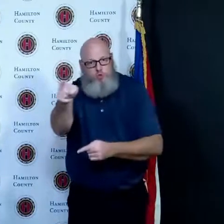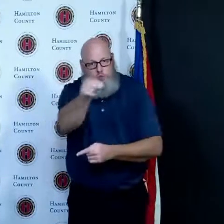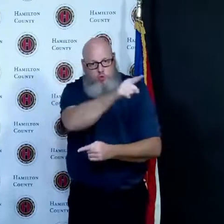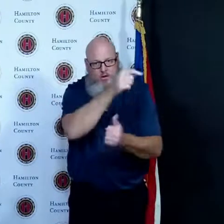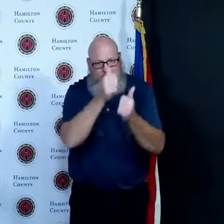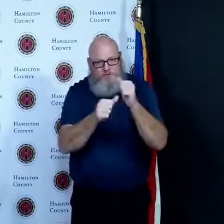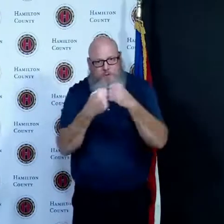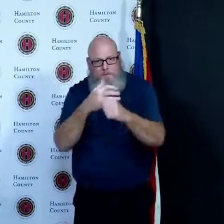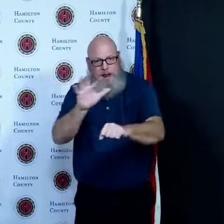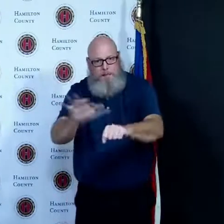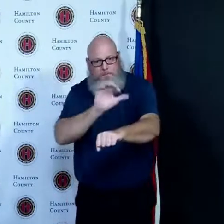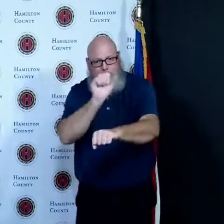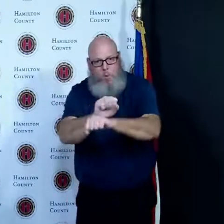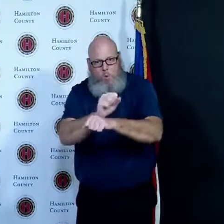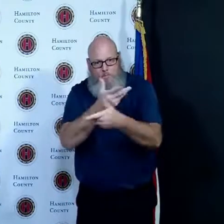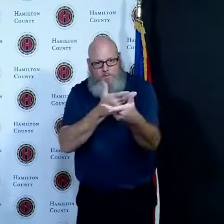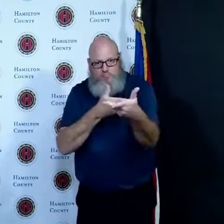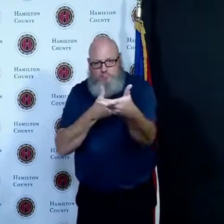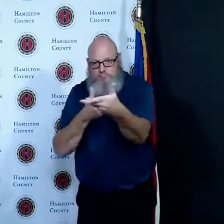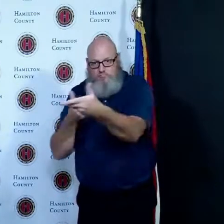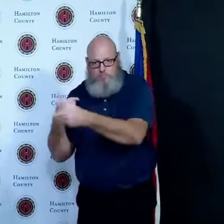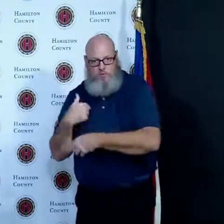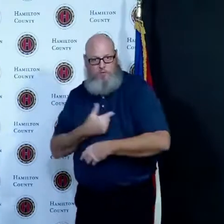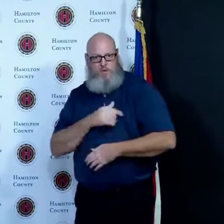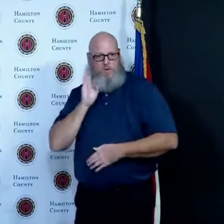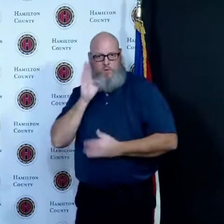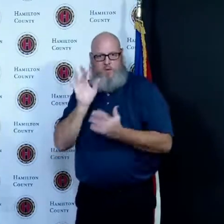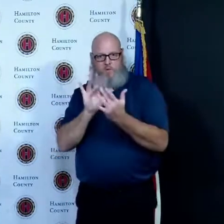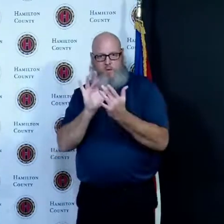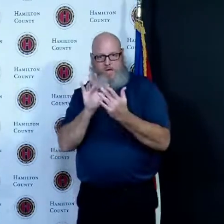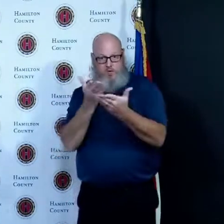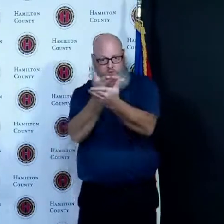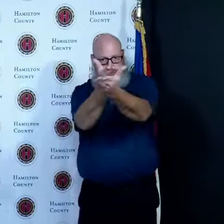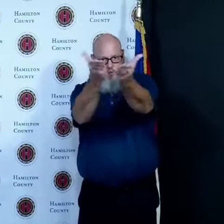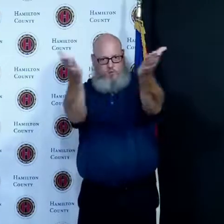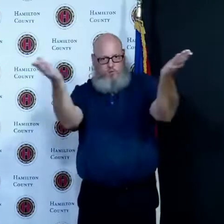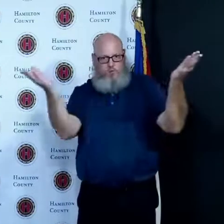we are working very hard and as doses come we will get it into our community